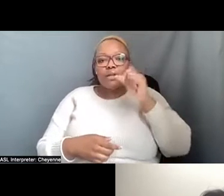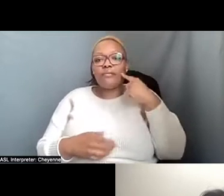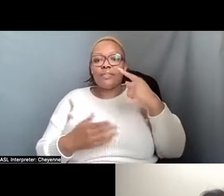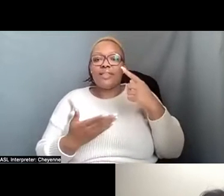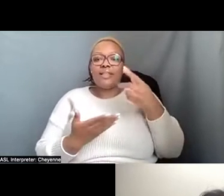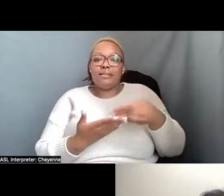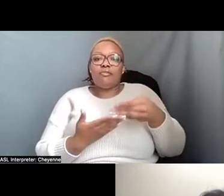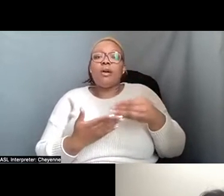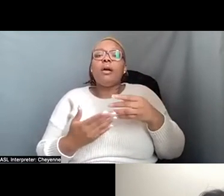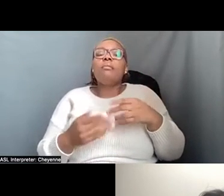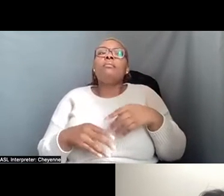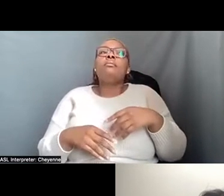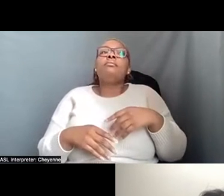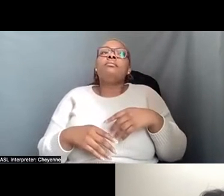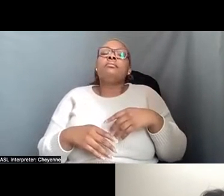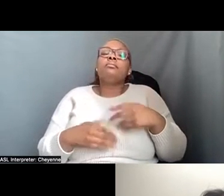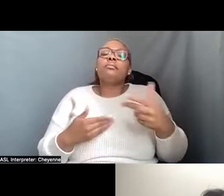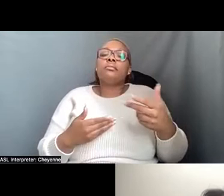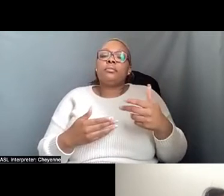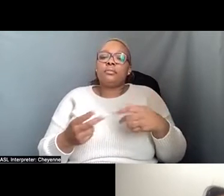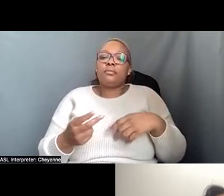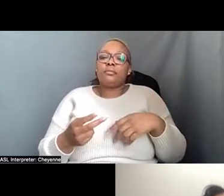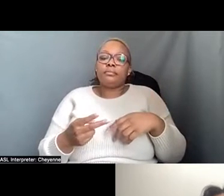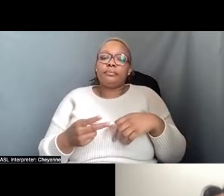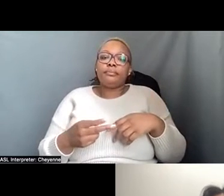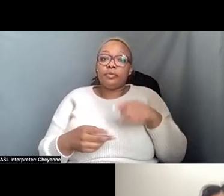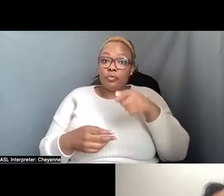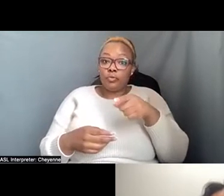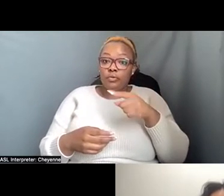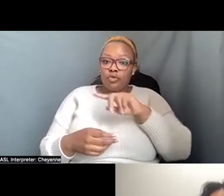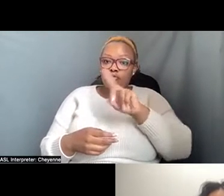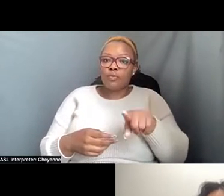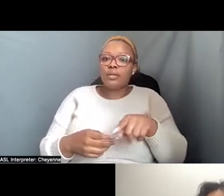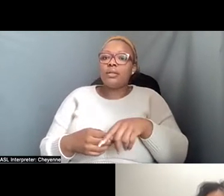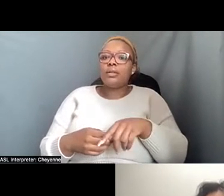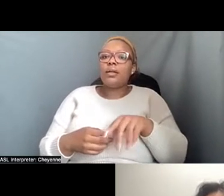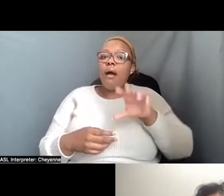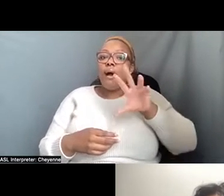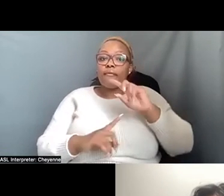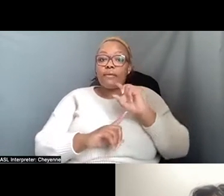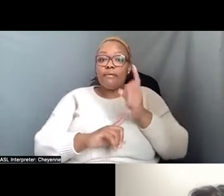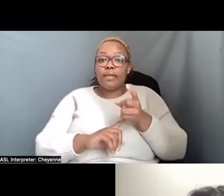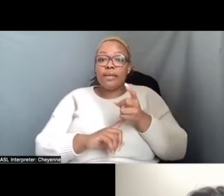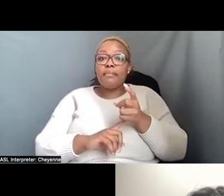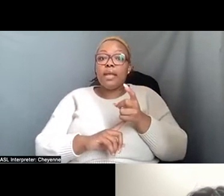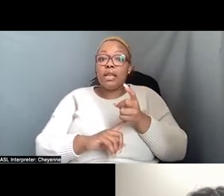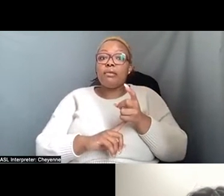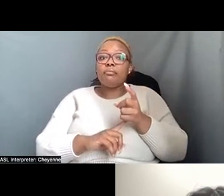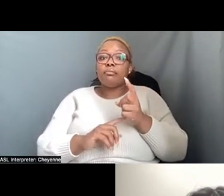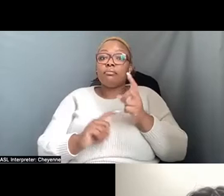Joining in two questions, do you consider a 50-minute documentary to be feature length? And there